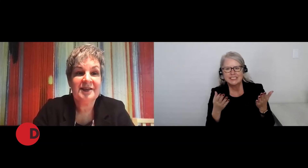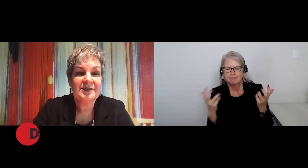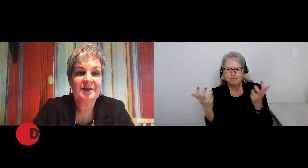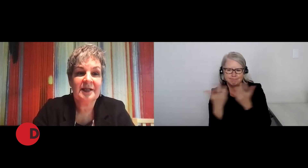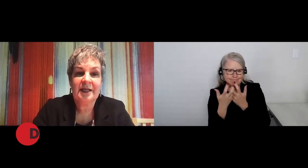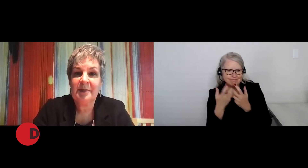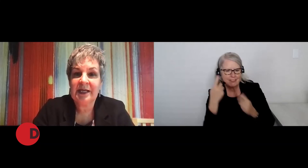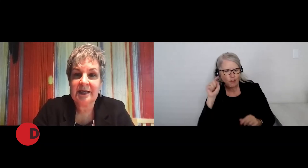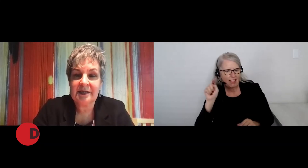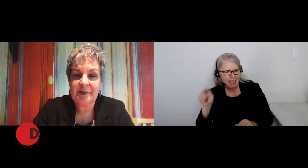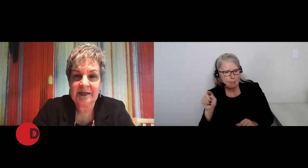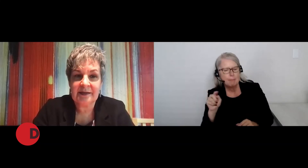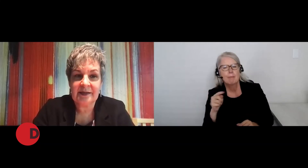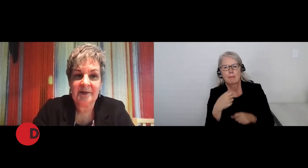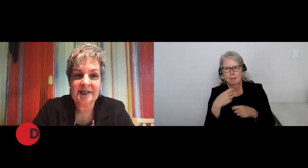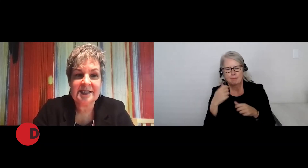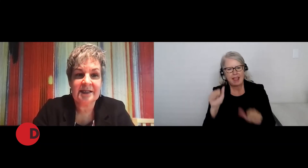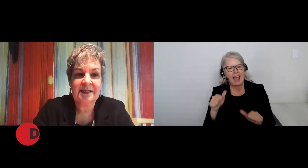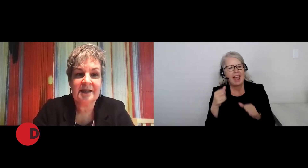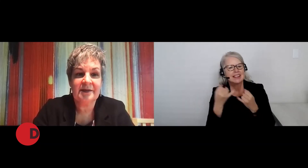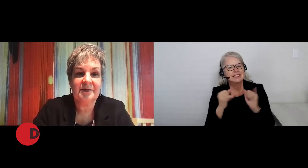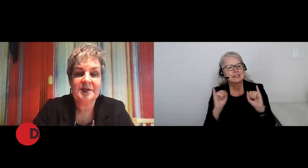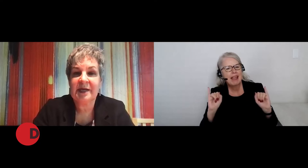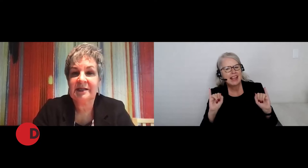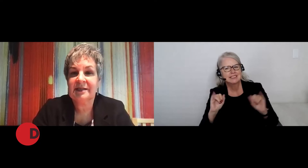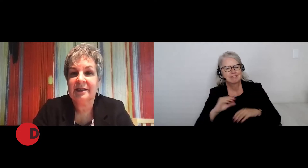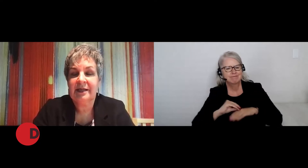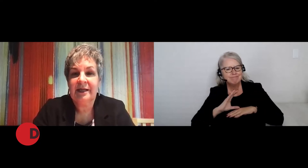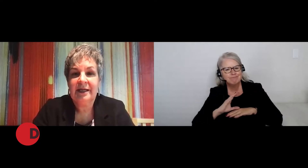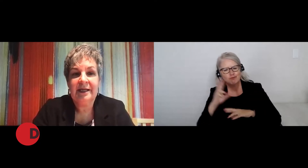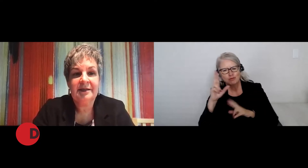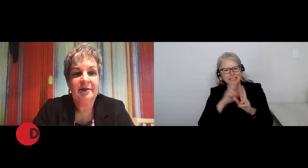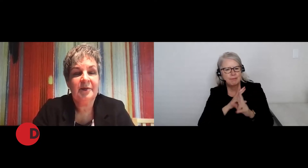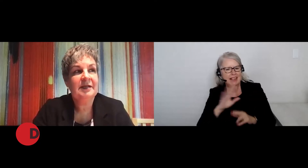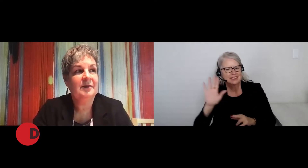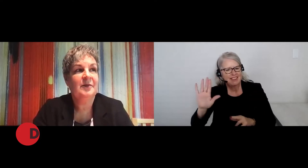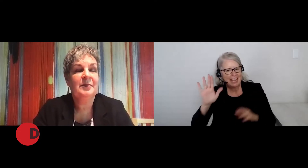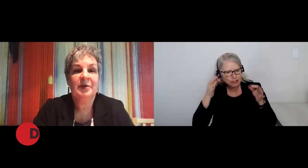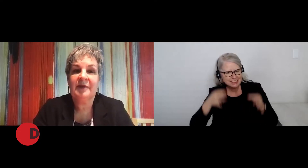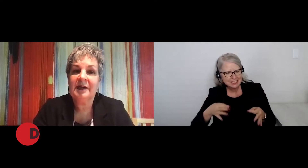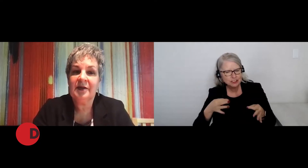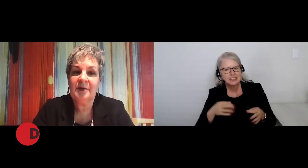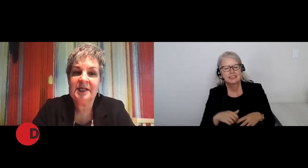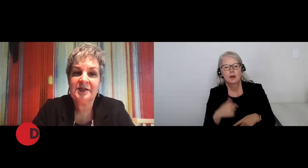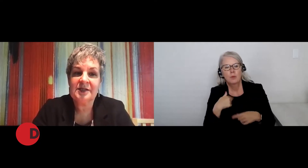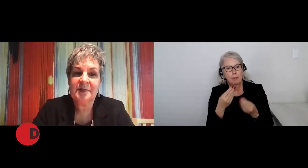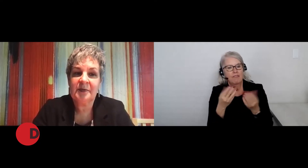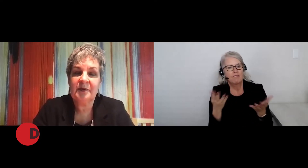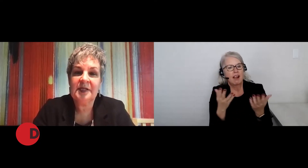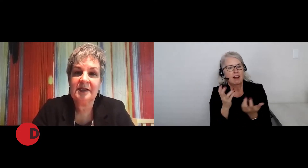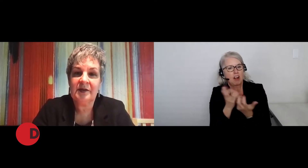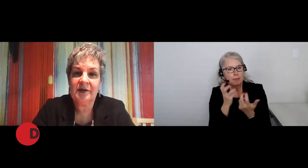access financial products and services that fit their needs and assert their independence with respect to their decisions.